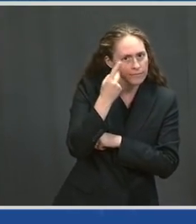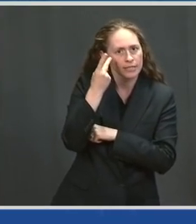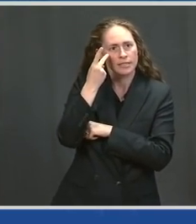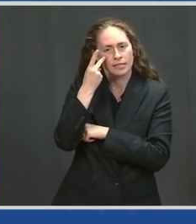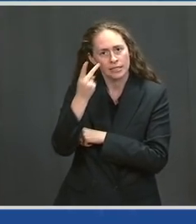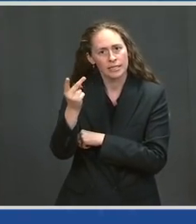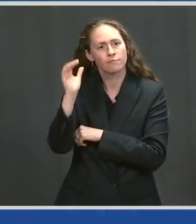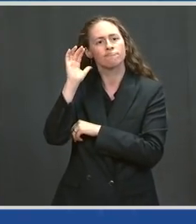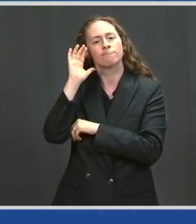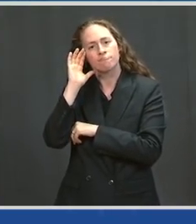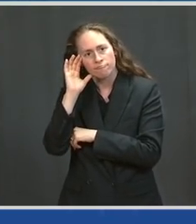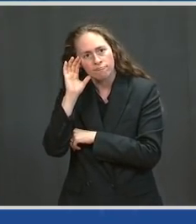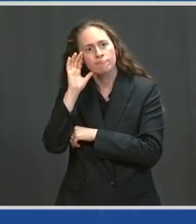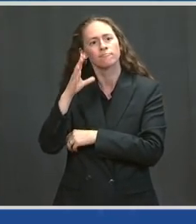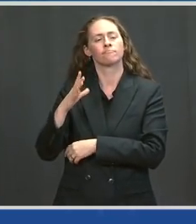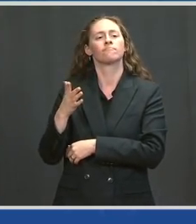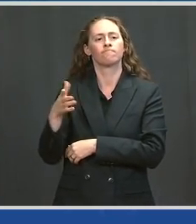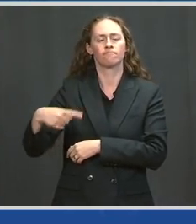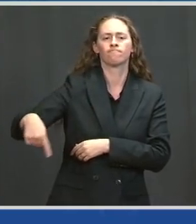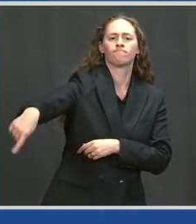Mother Fletcher, and Mr. Van Ellis